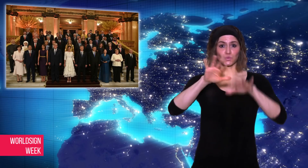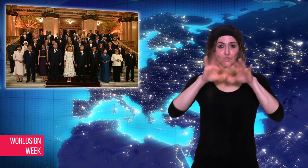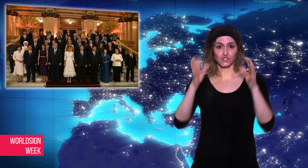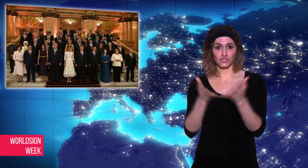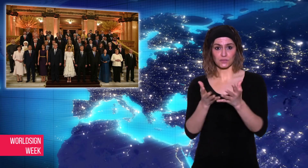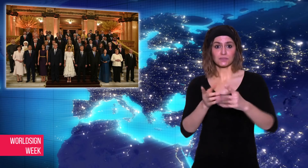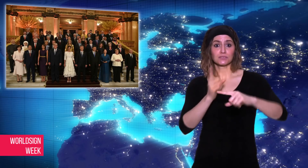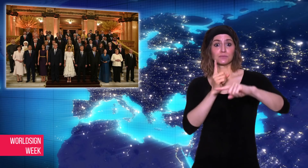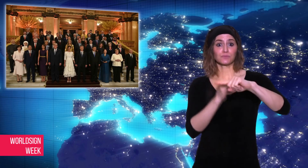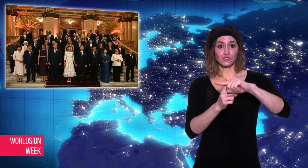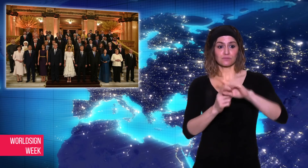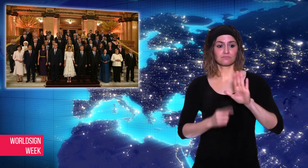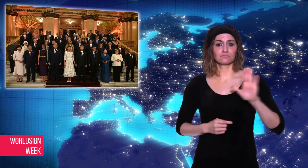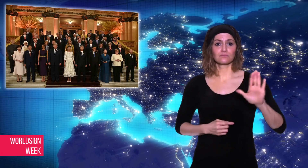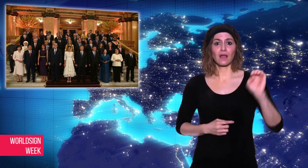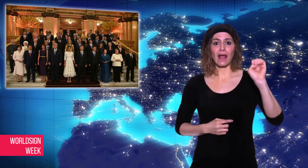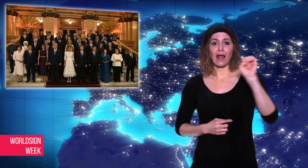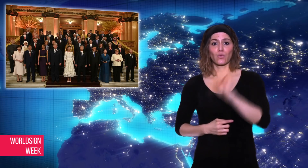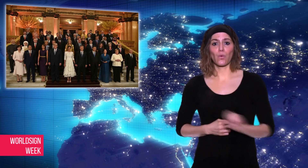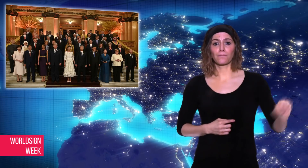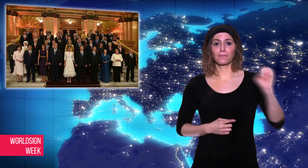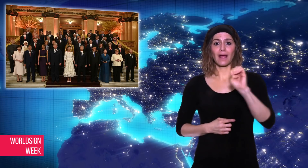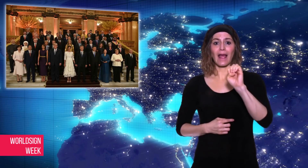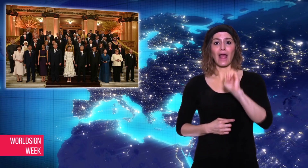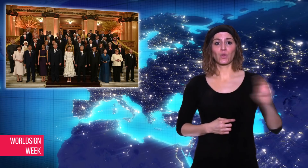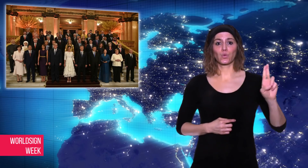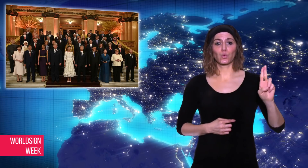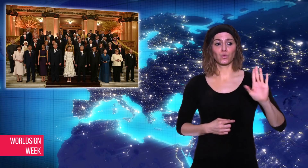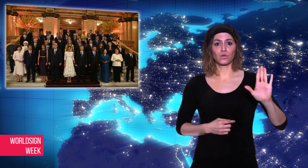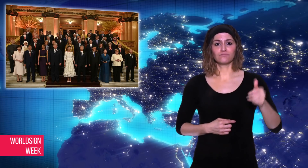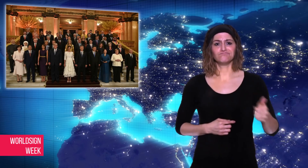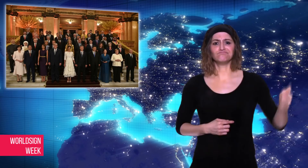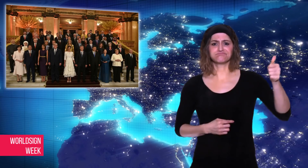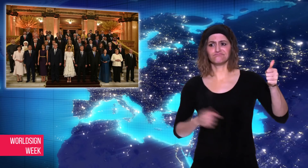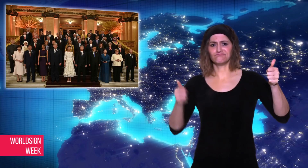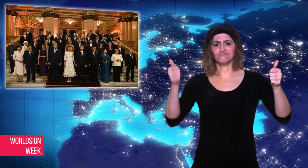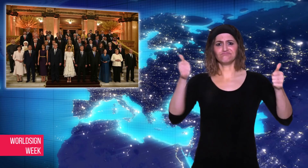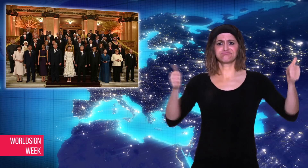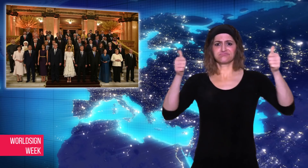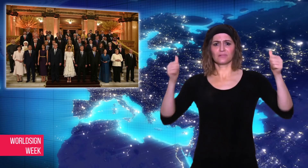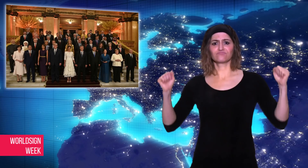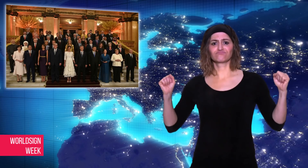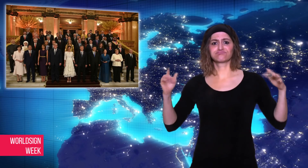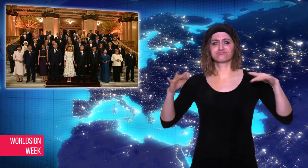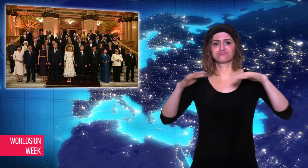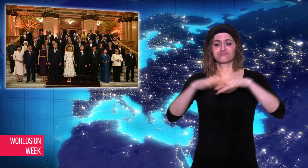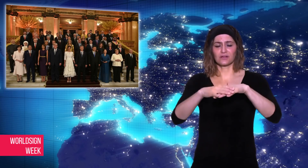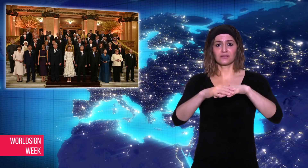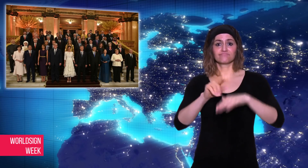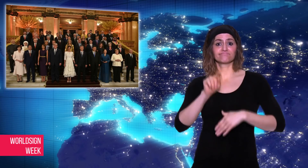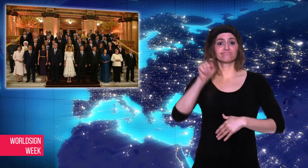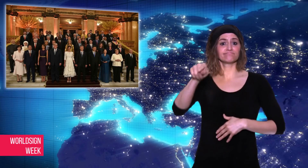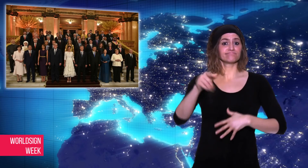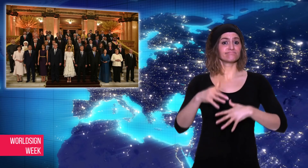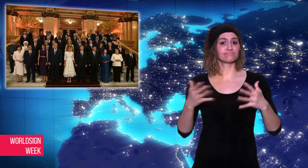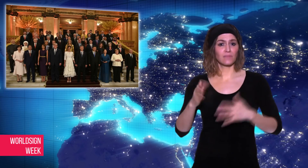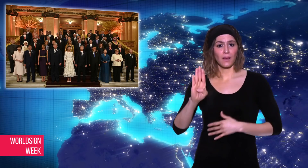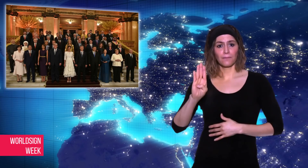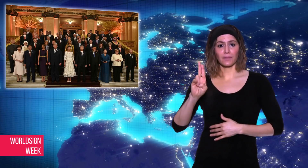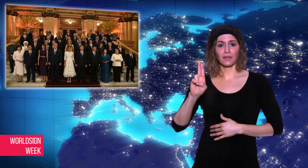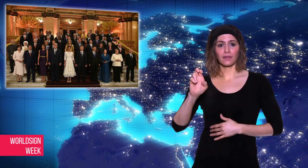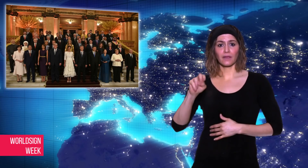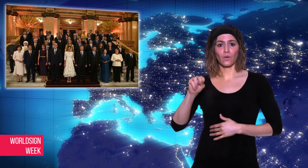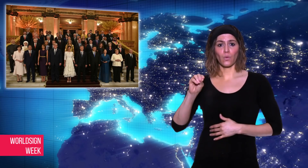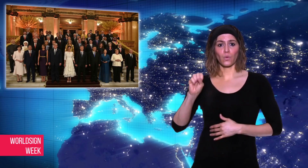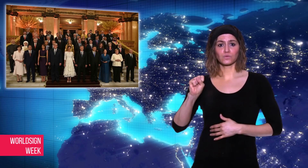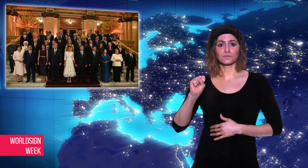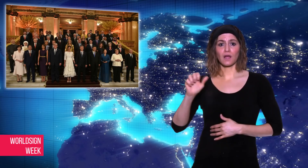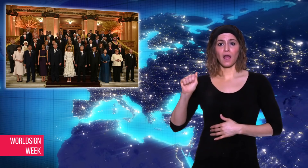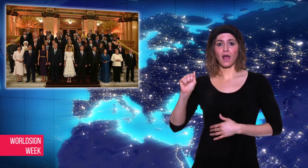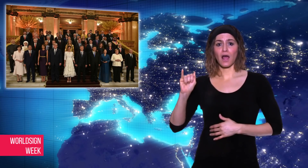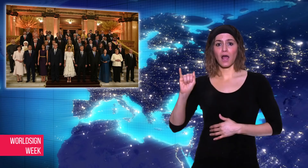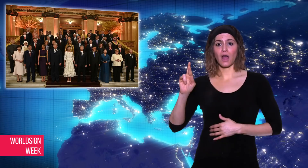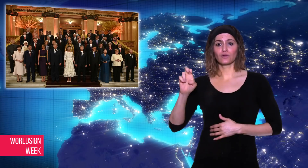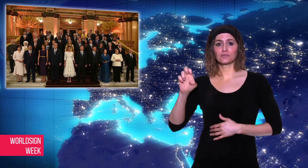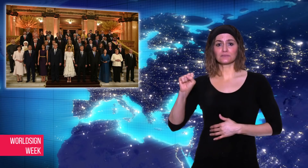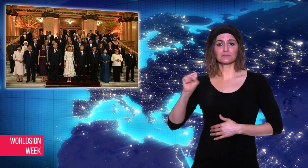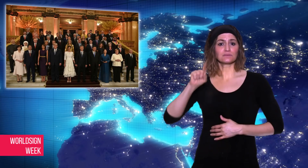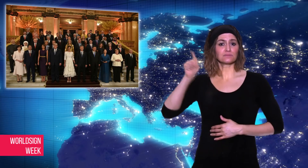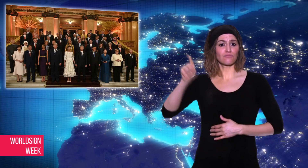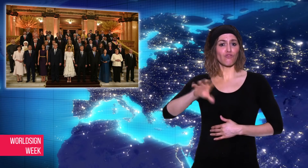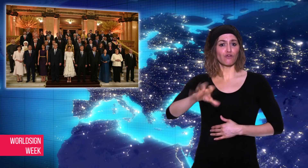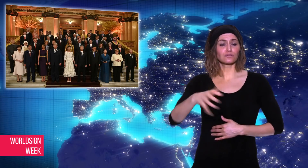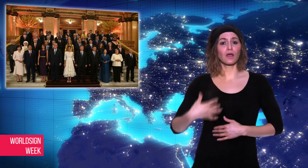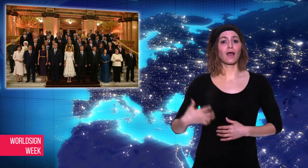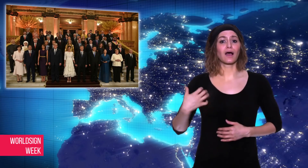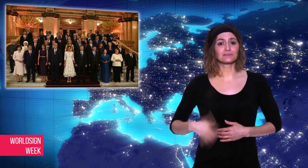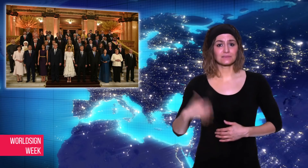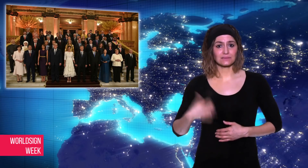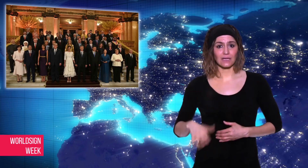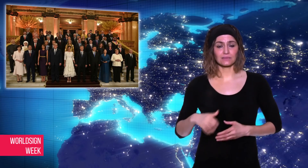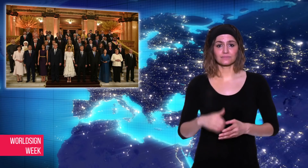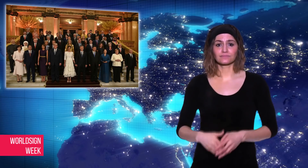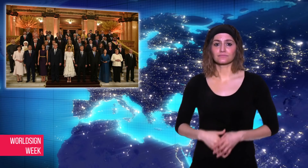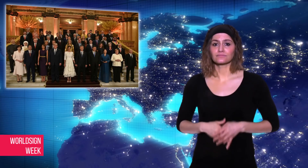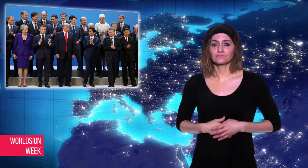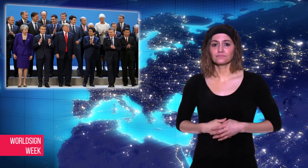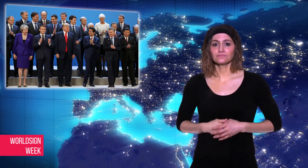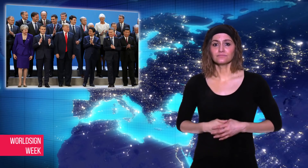met in Buenos Aires, Argentina. The G20 summit is a forum for